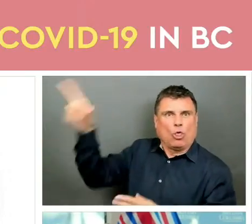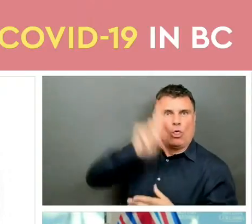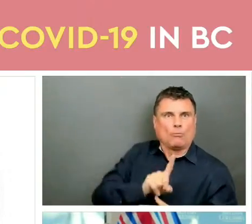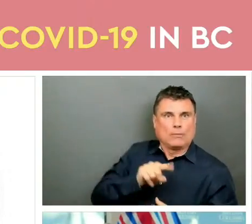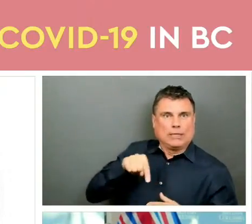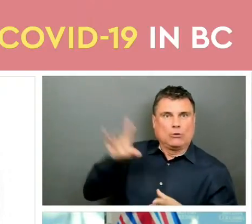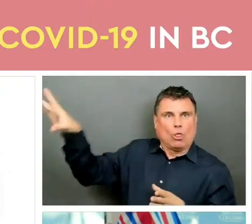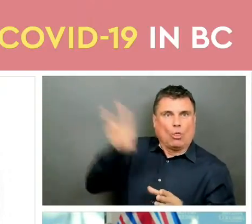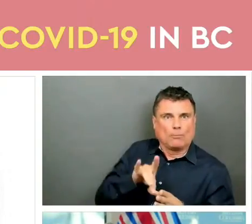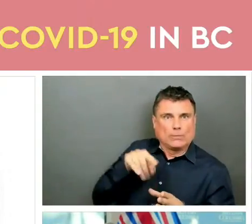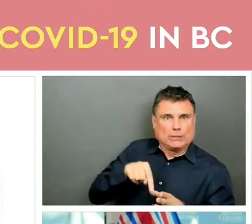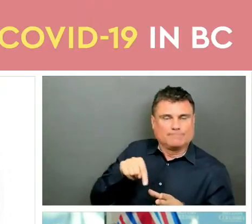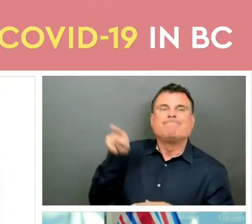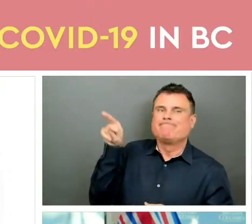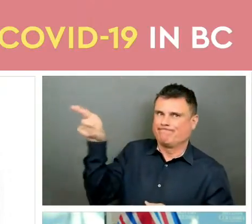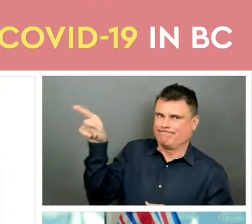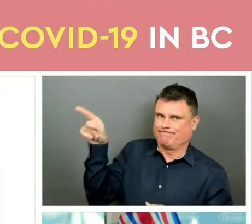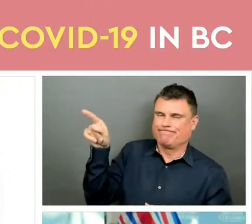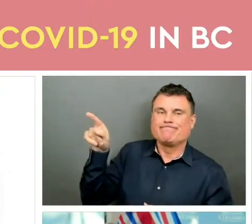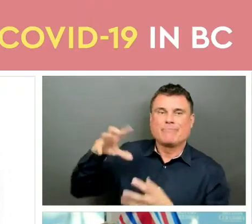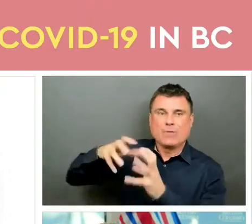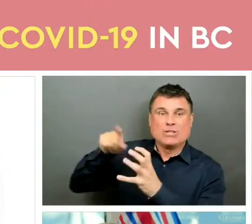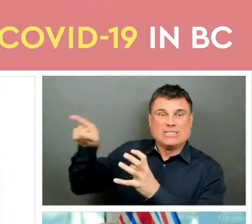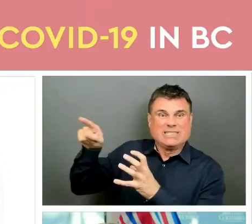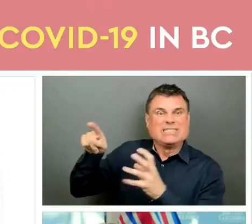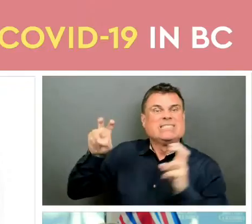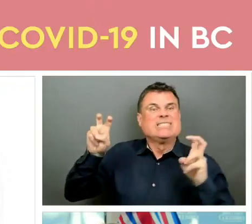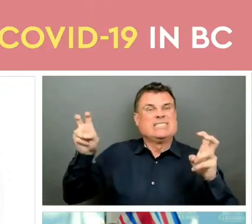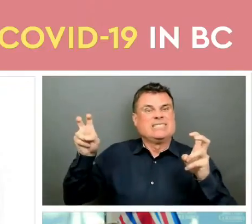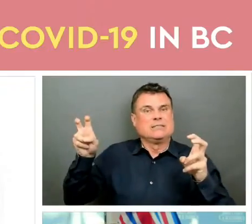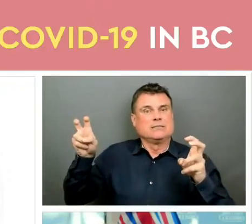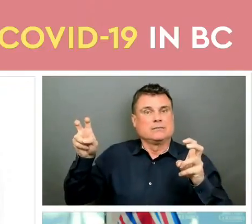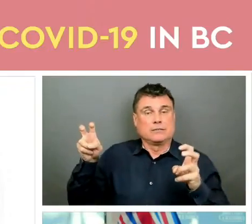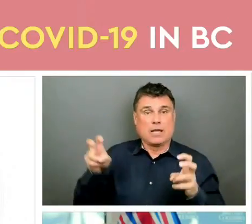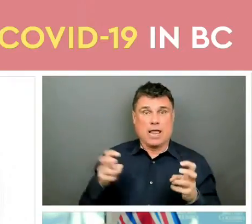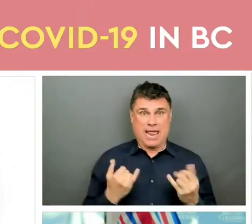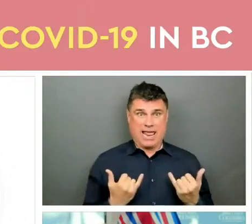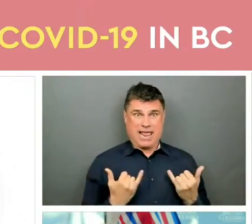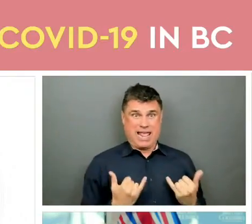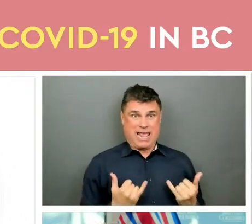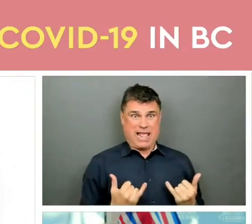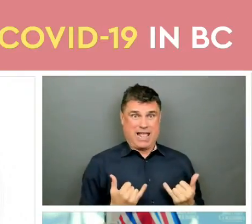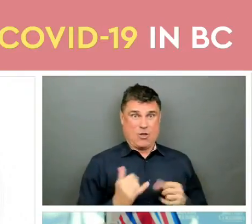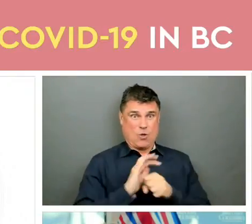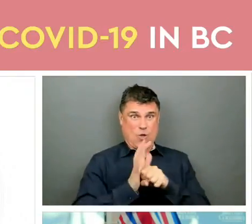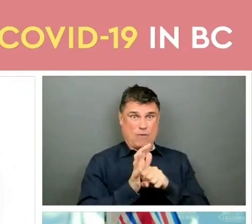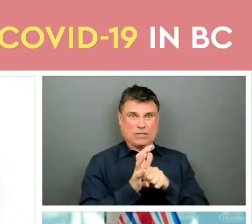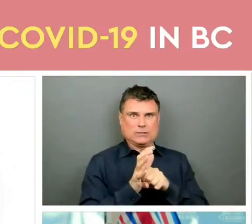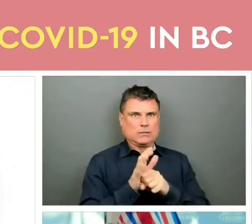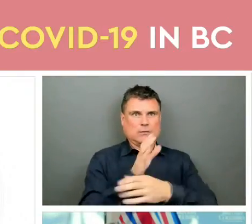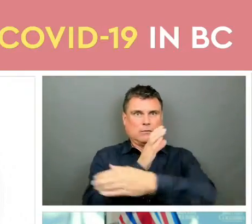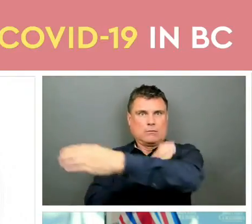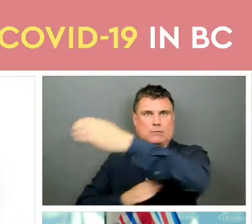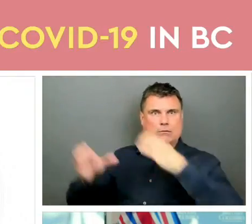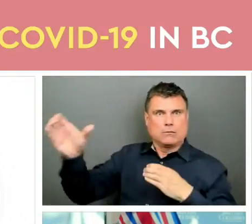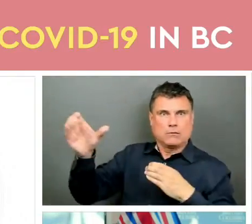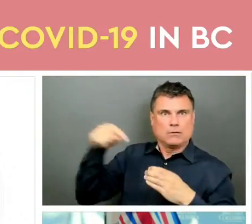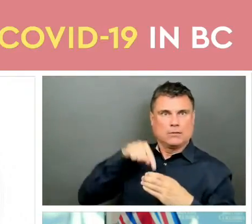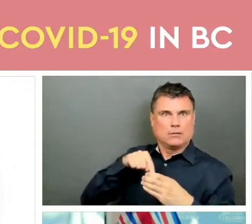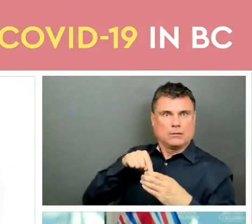replace current circulating strains. And we have seen that happen across the world and here in British Columbia. One of the